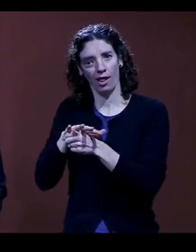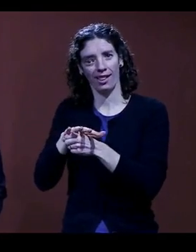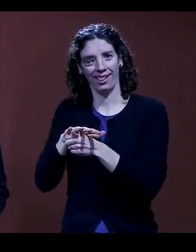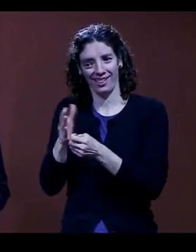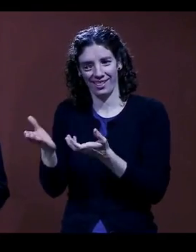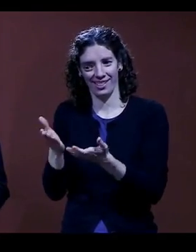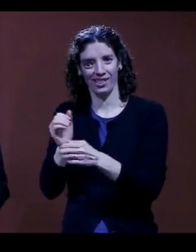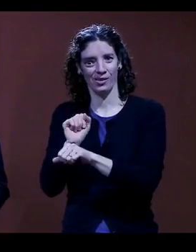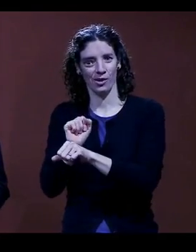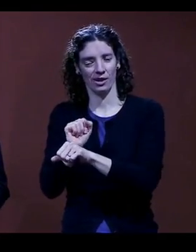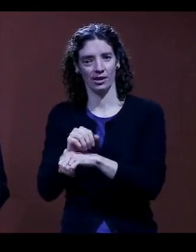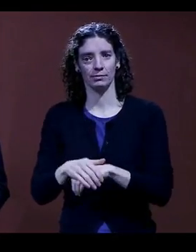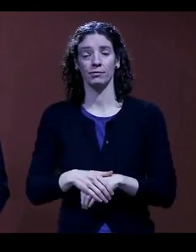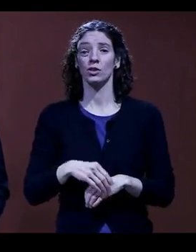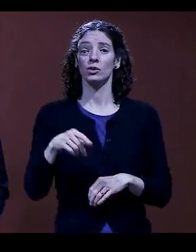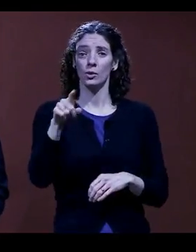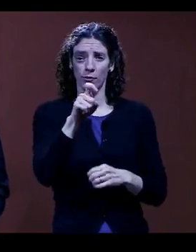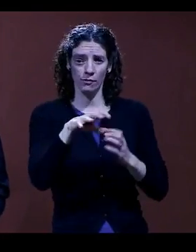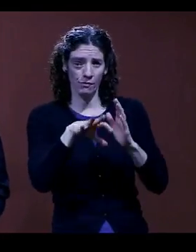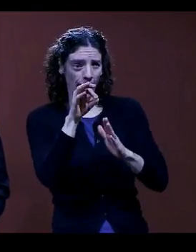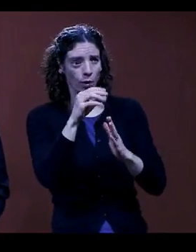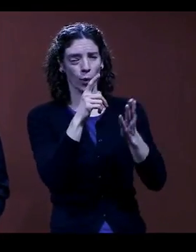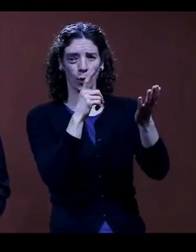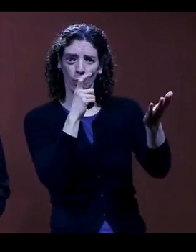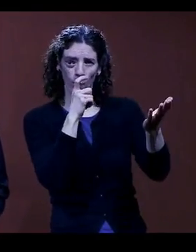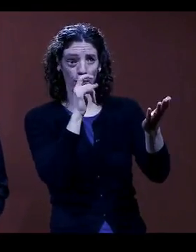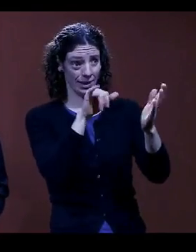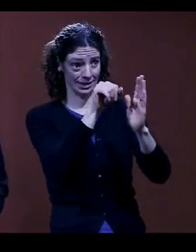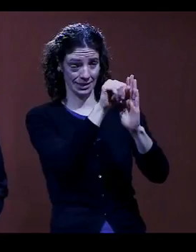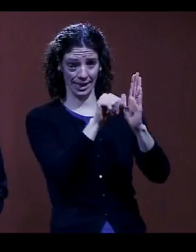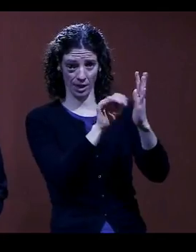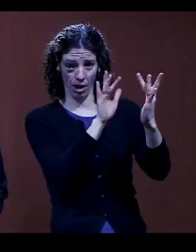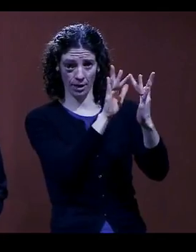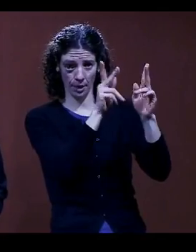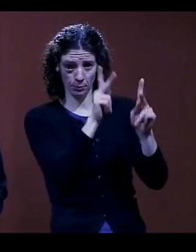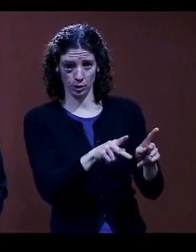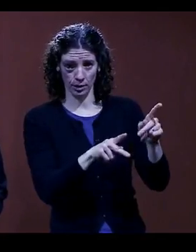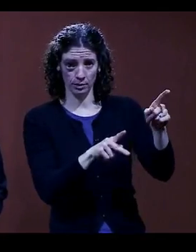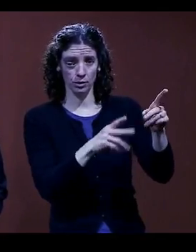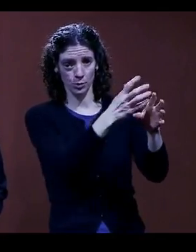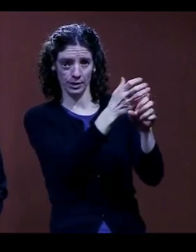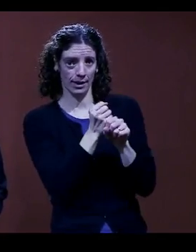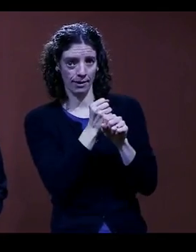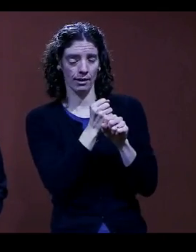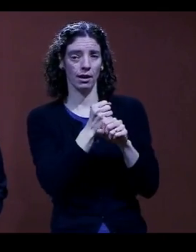You'll have to find out who the state contact is for accessing post-school outcome data